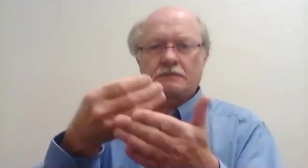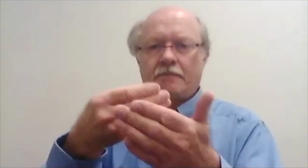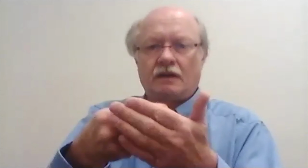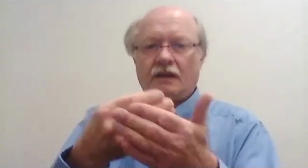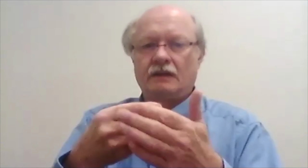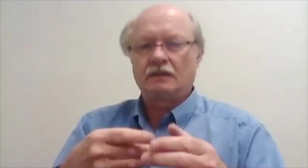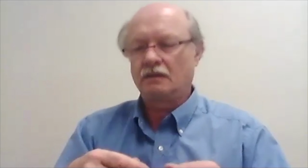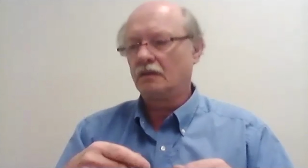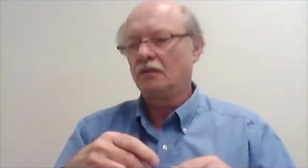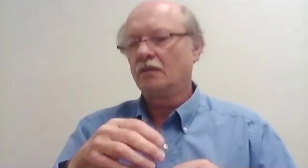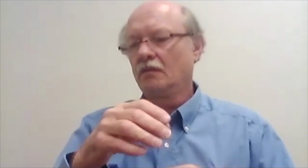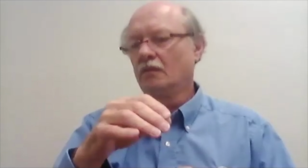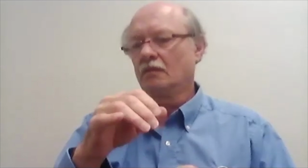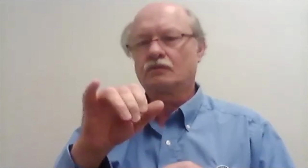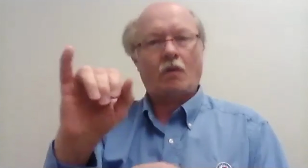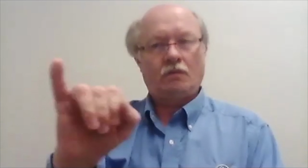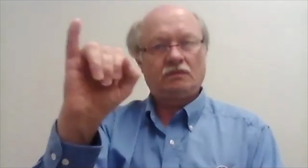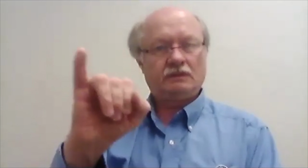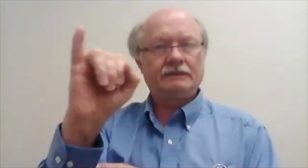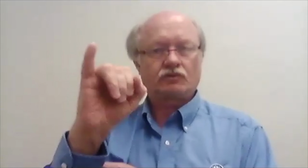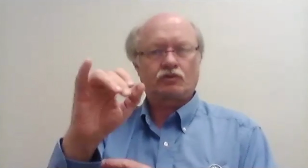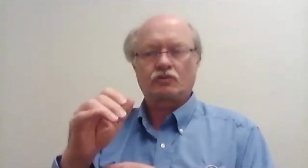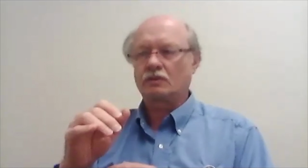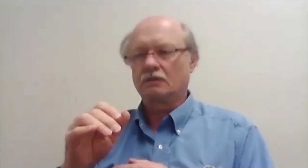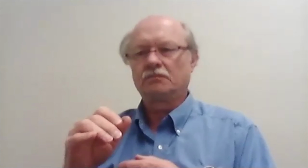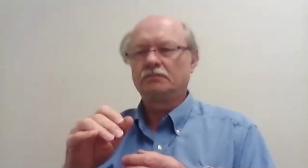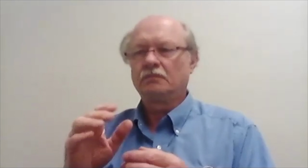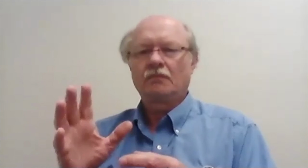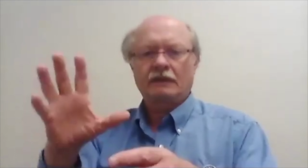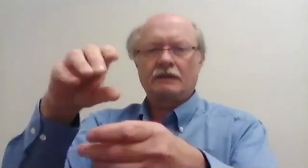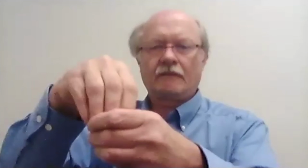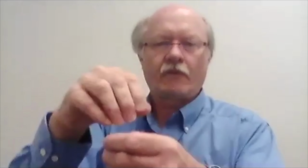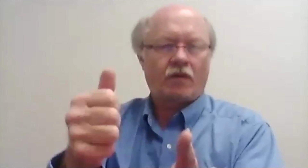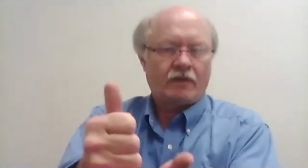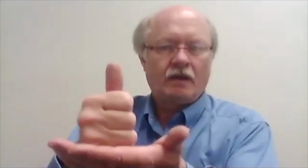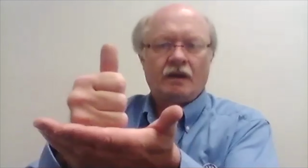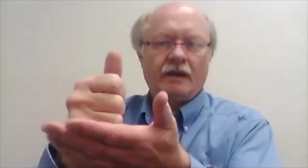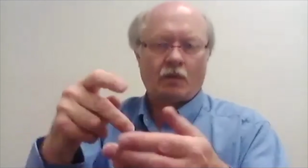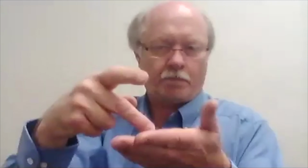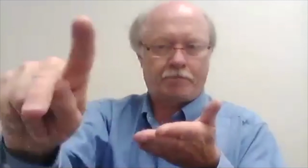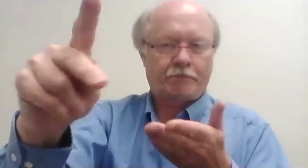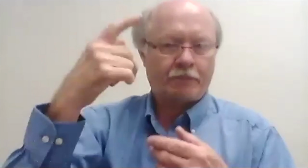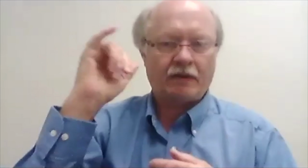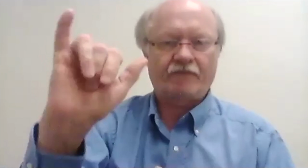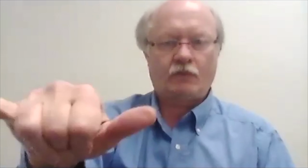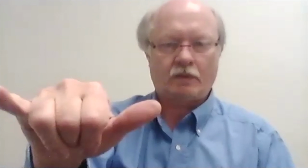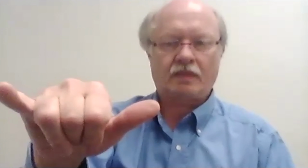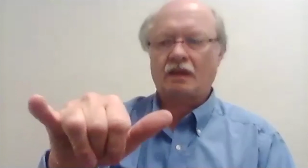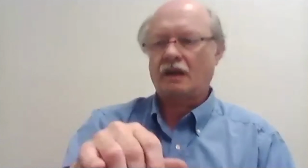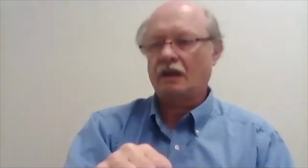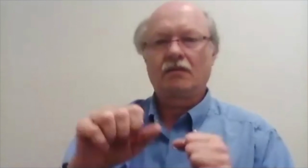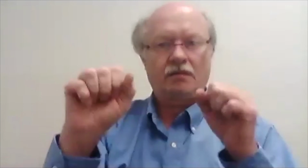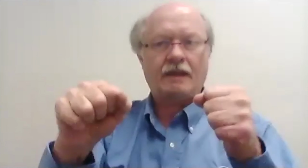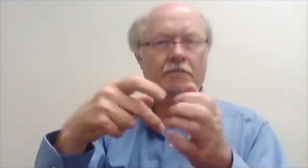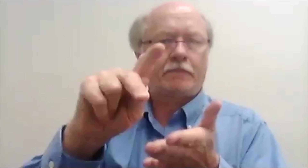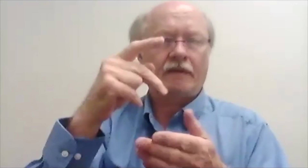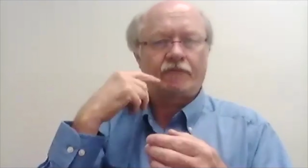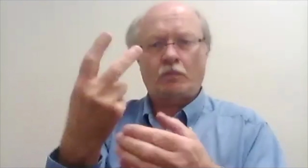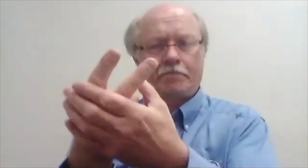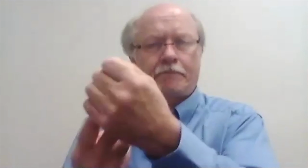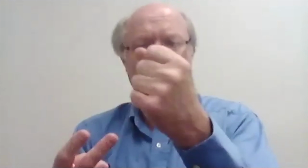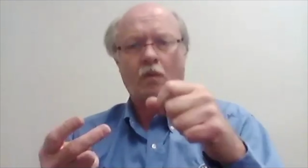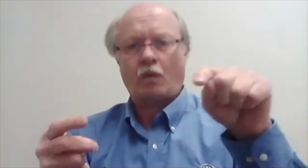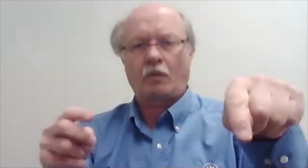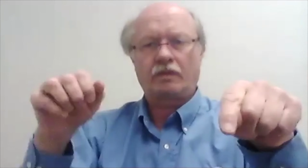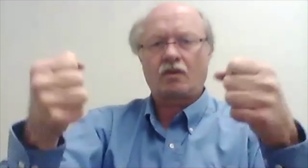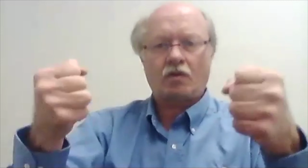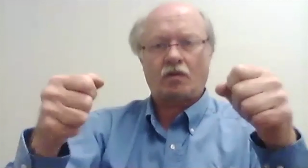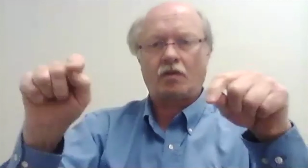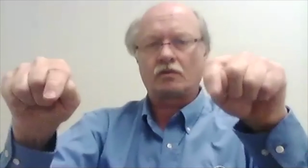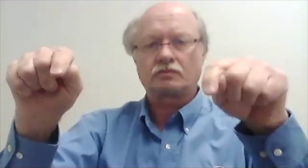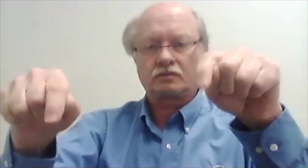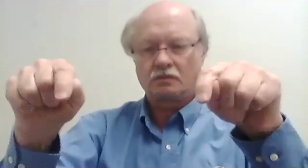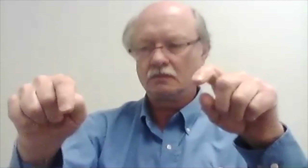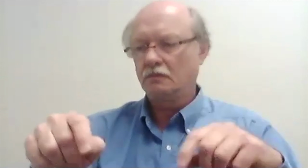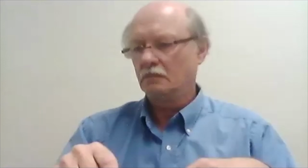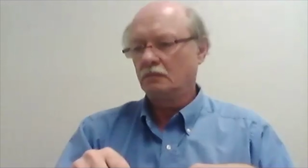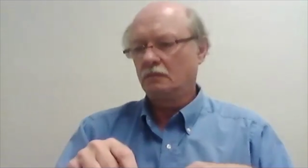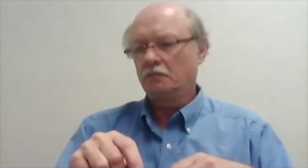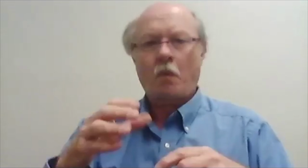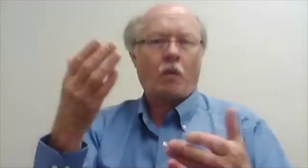These things can add up in that situation insurance can help pay for any costs.